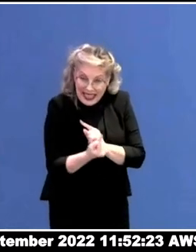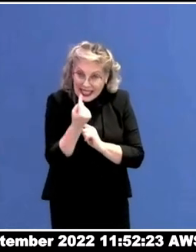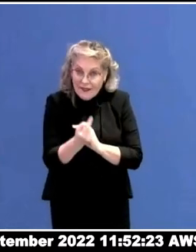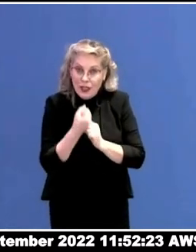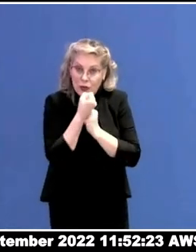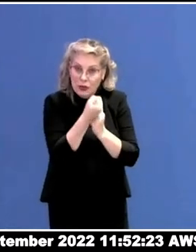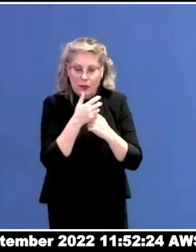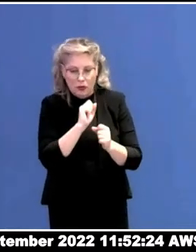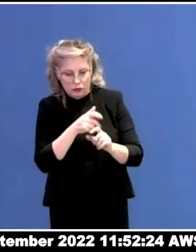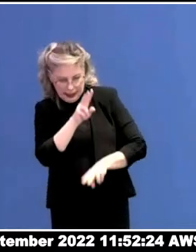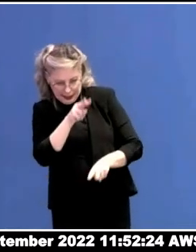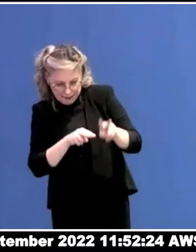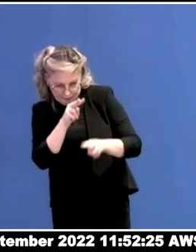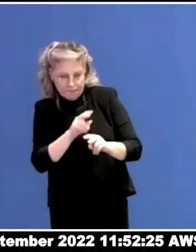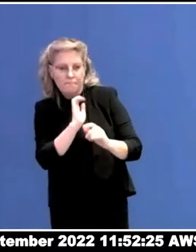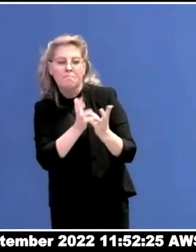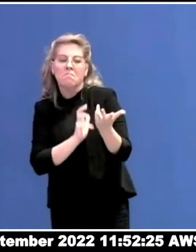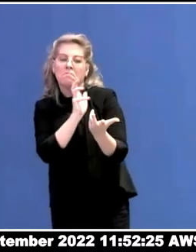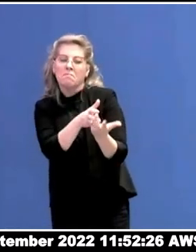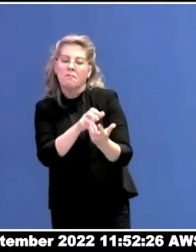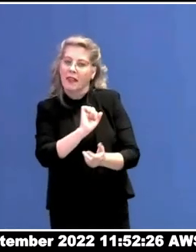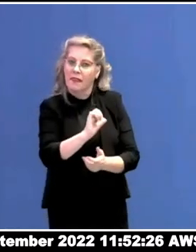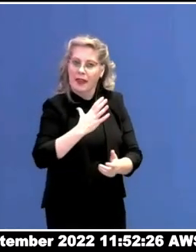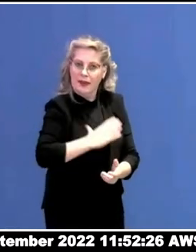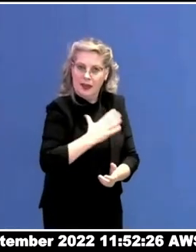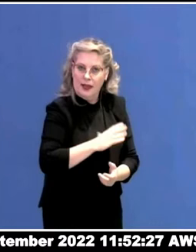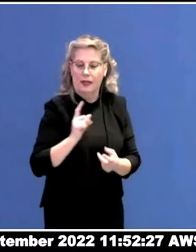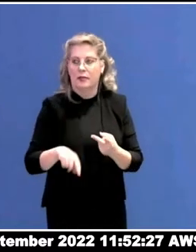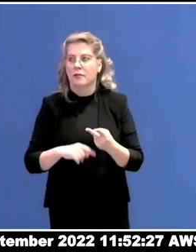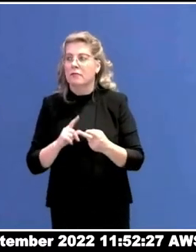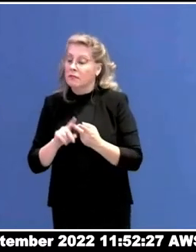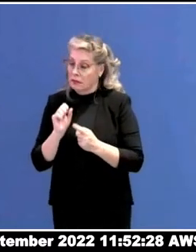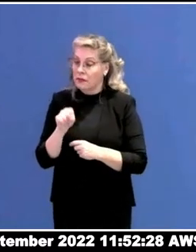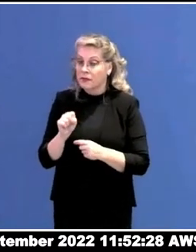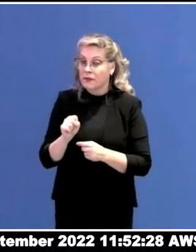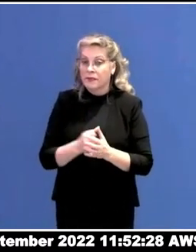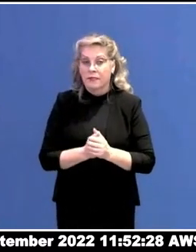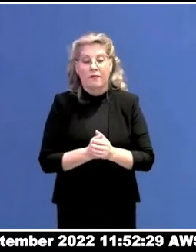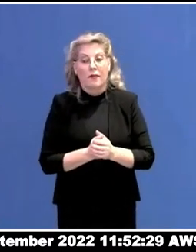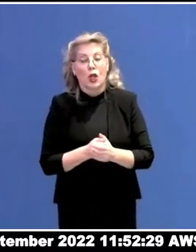person, to the young girl? That's correct. MS McMAHON: You were writing culturally appropriate